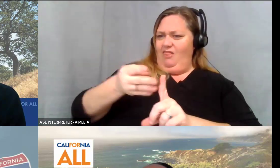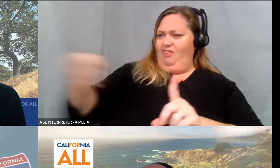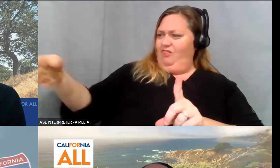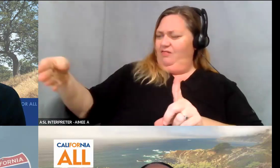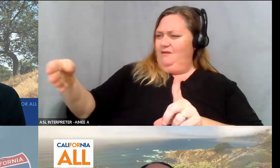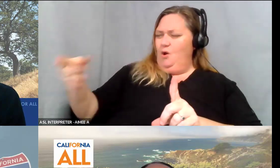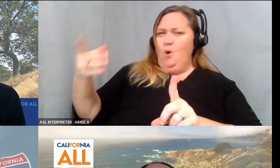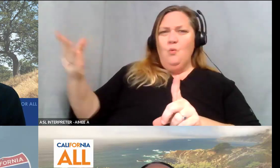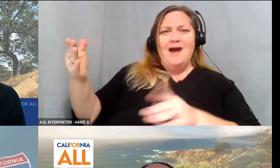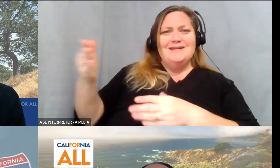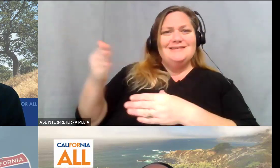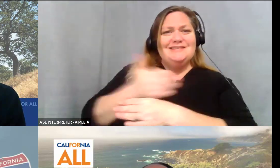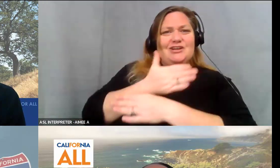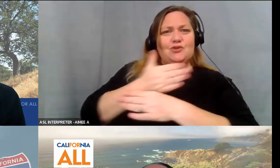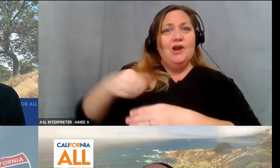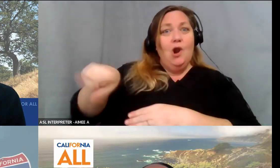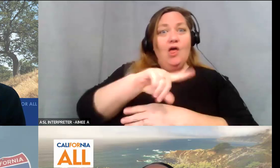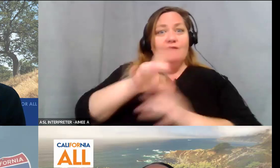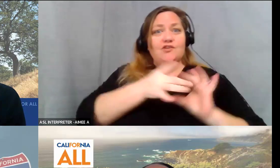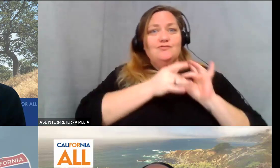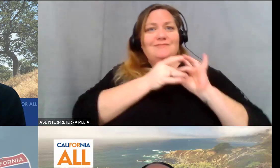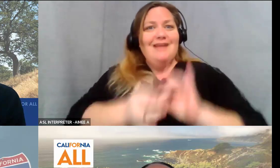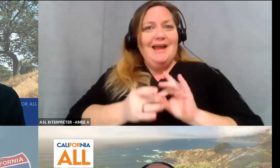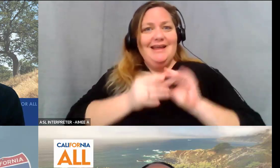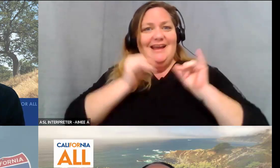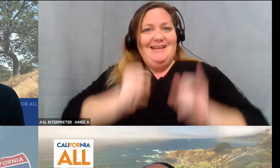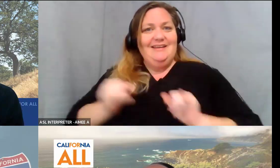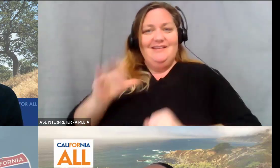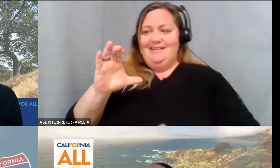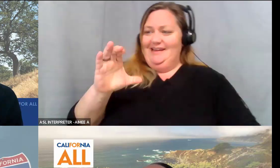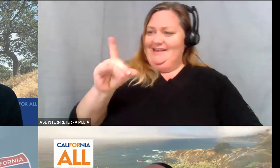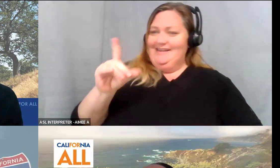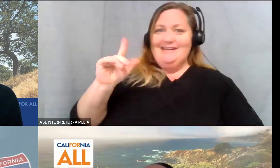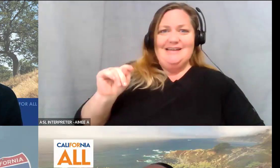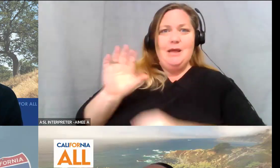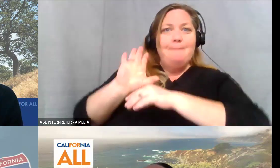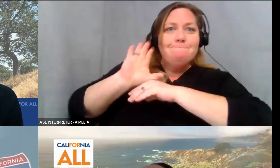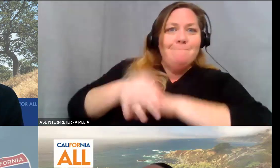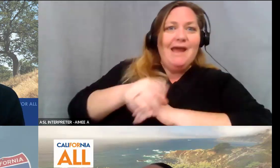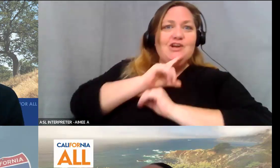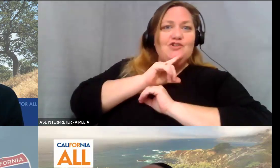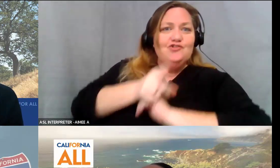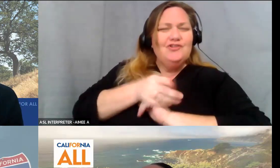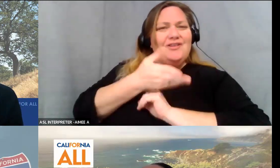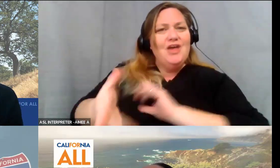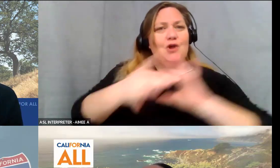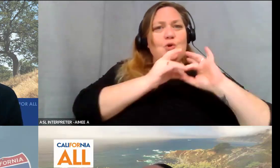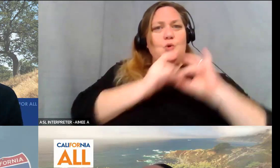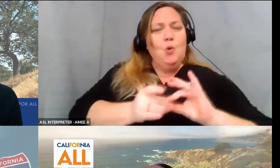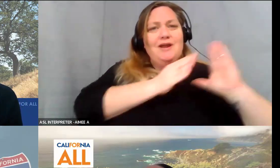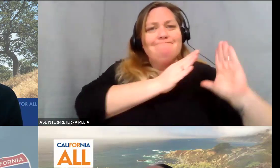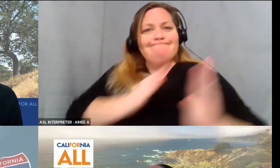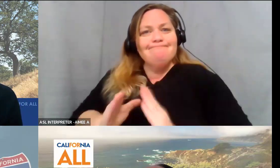are all of you dedicated individuals at CDT making sure that there's coordinating activities with the